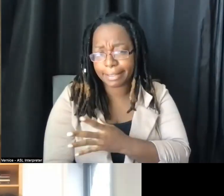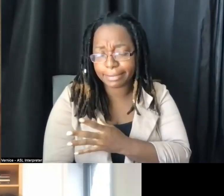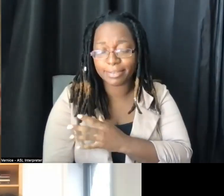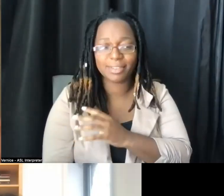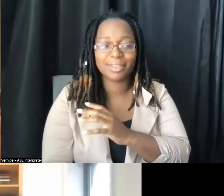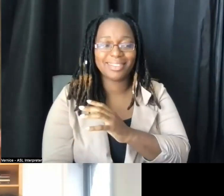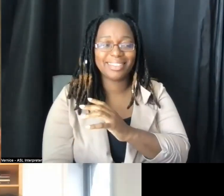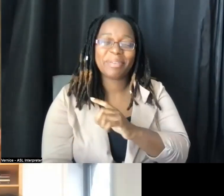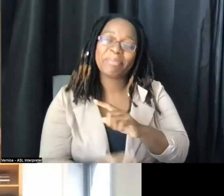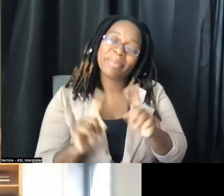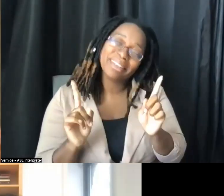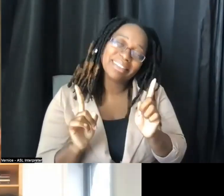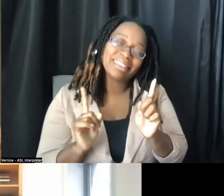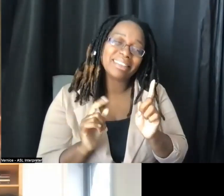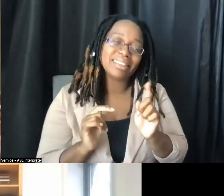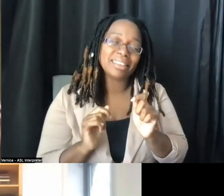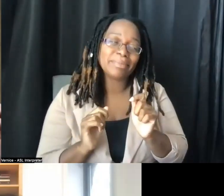There will always be opportunities to do career